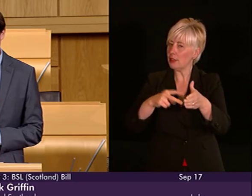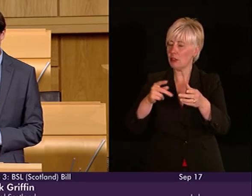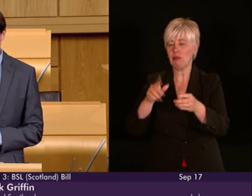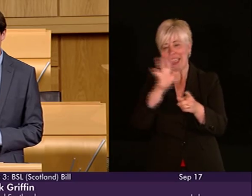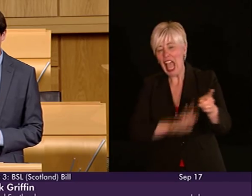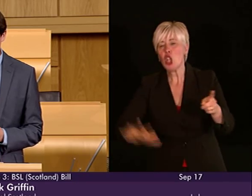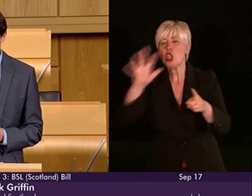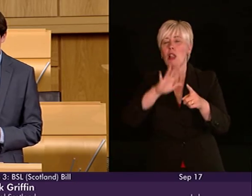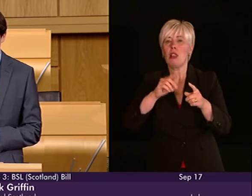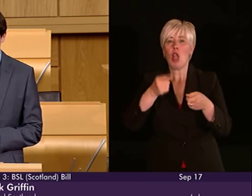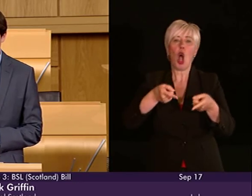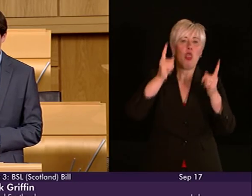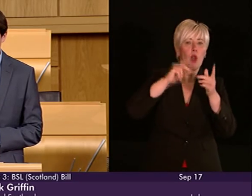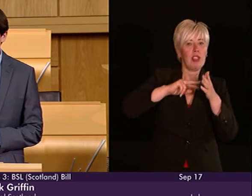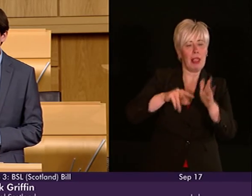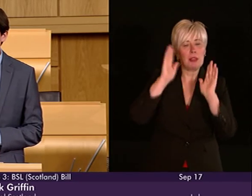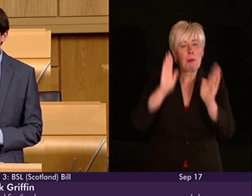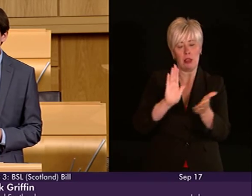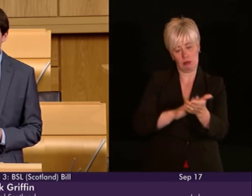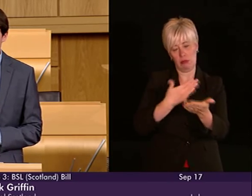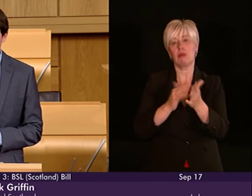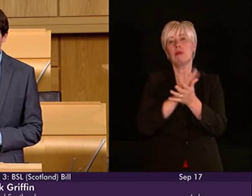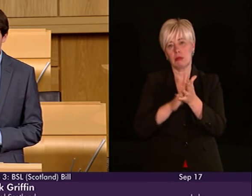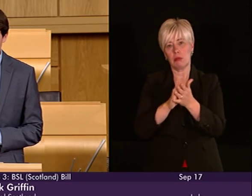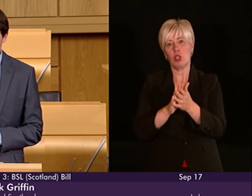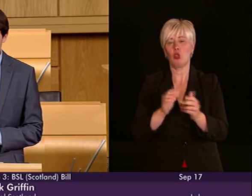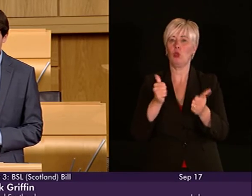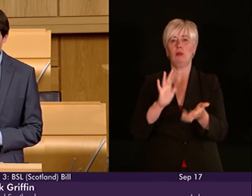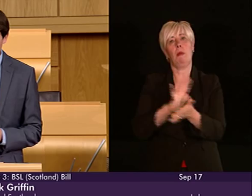will be made available in BSL as a result of the stage 2 amendments that the minister